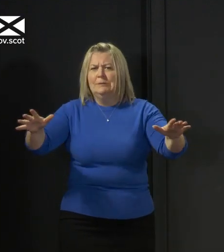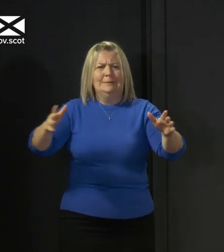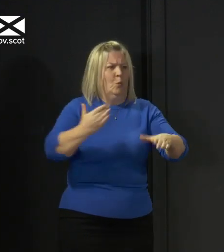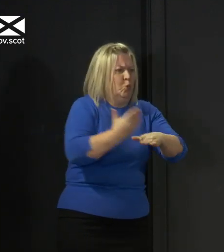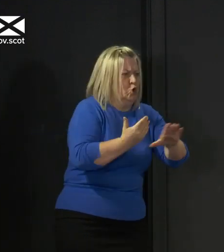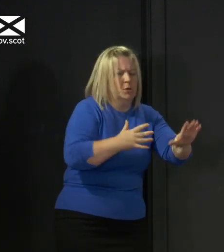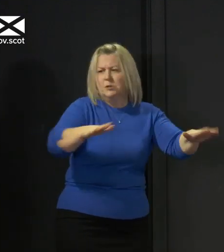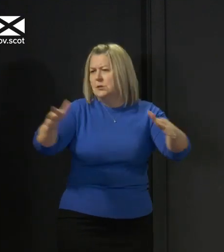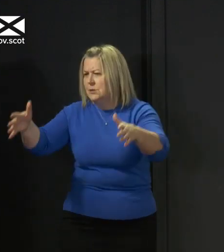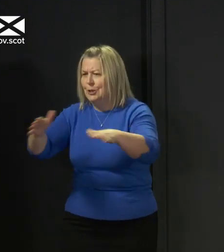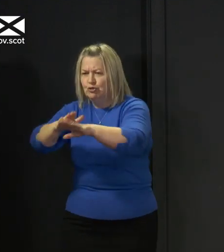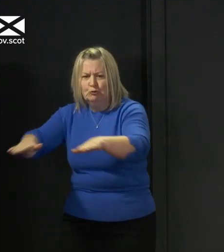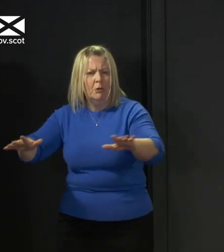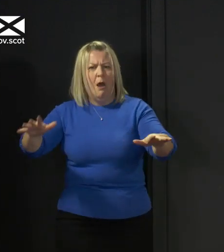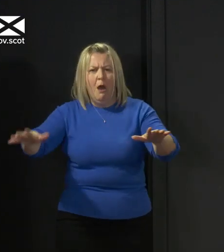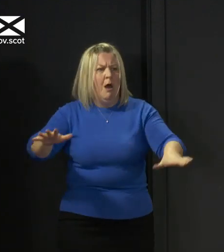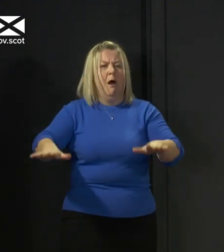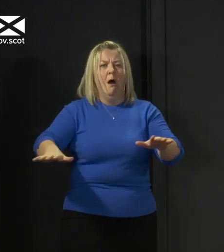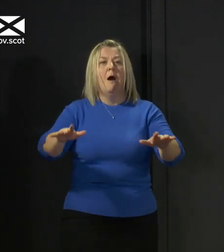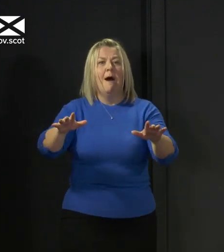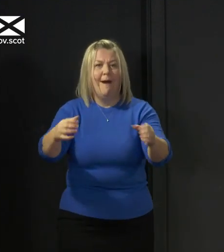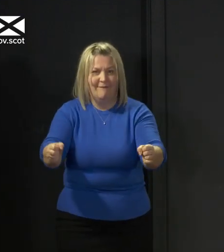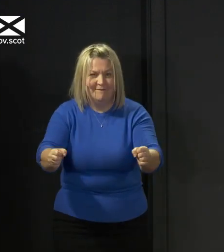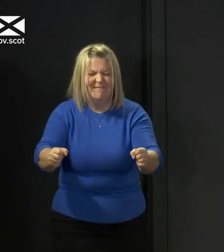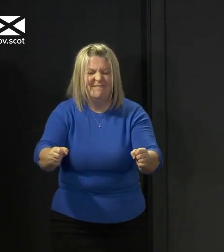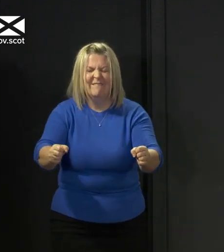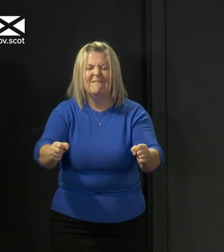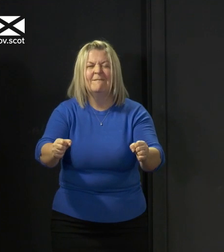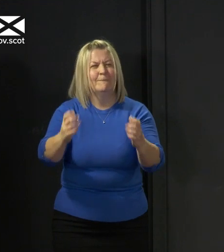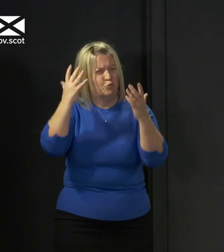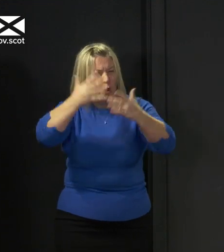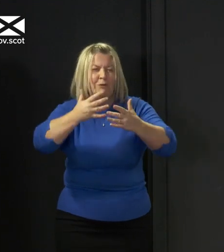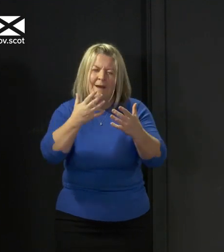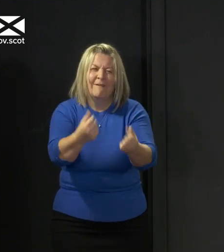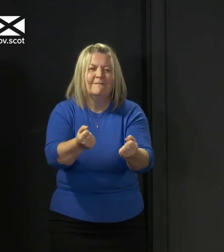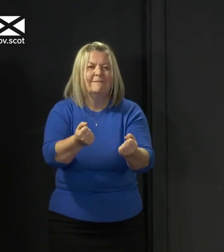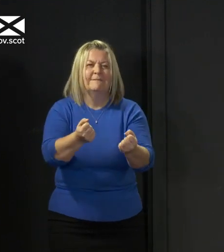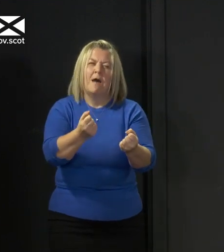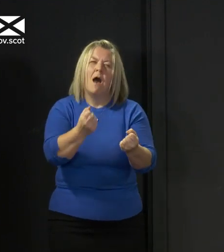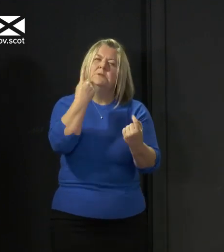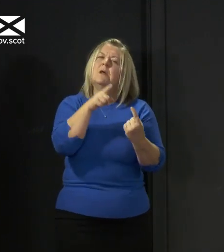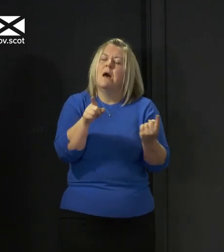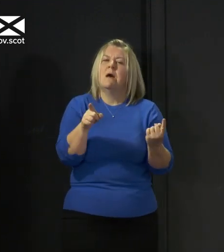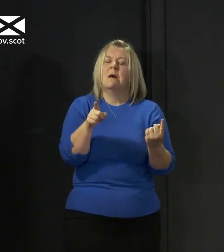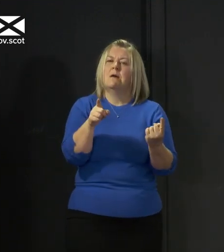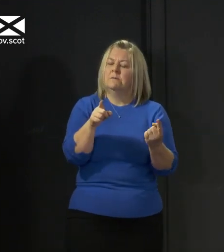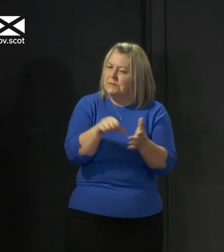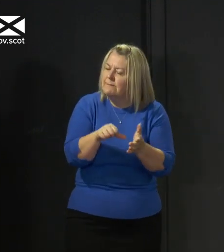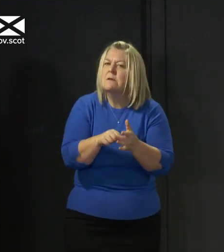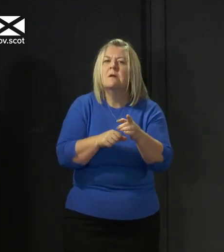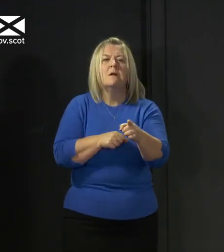responsibilities and of course with the worries and anxieties that all of us have about this pandemic I know how difficult that is so thank you for doing